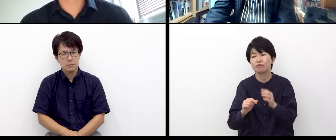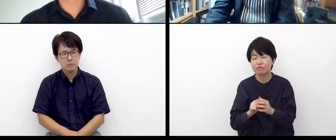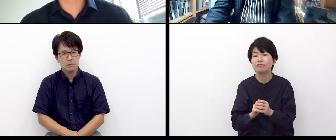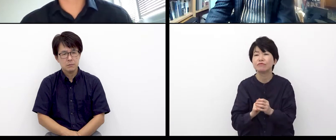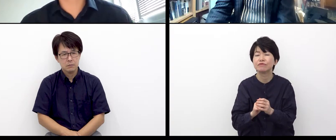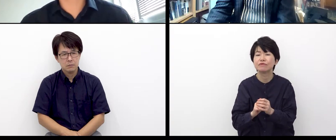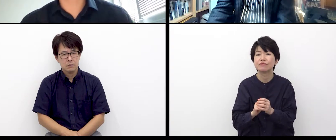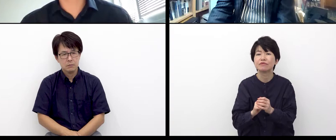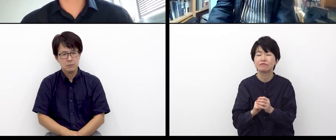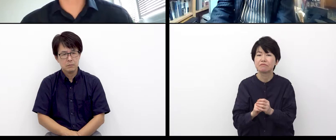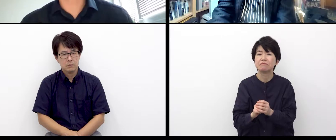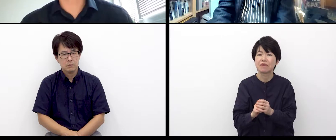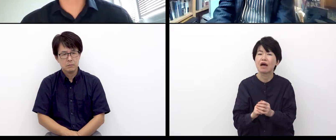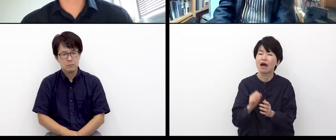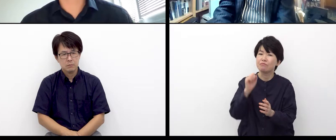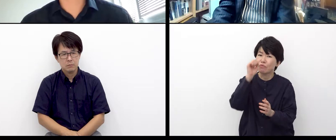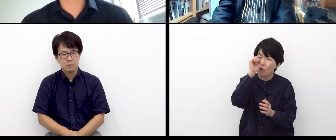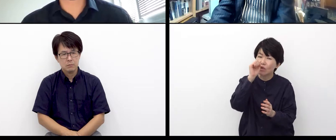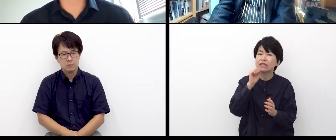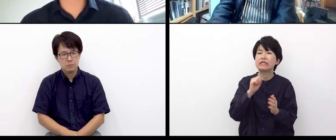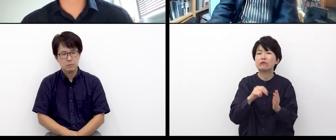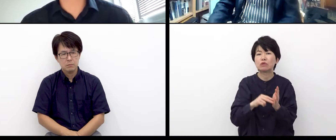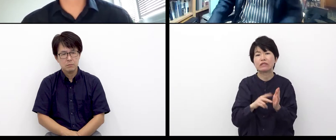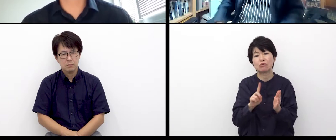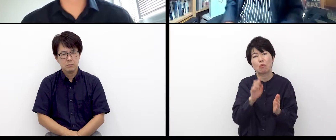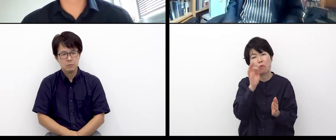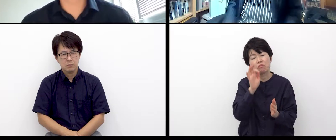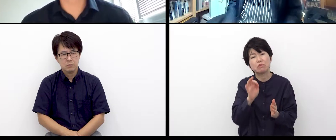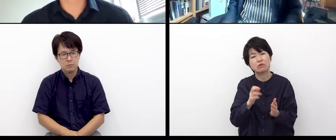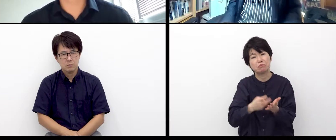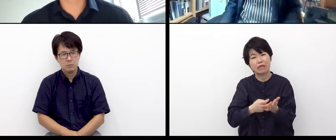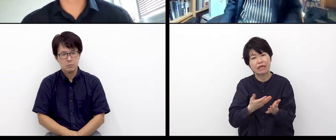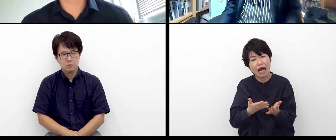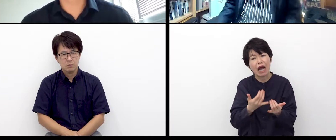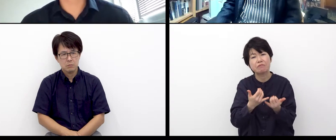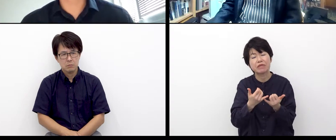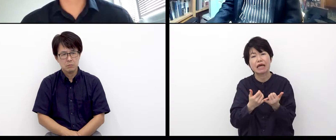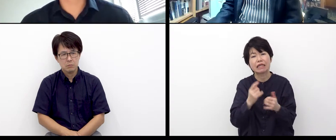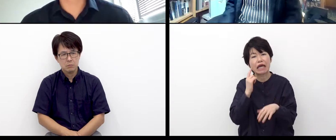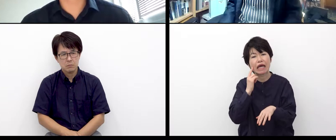how we should think of this matter as a disease.